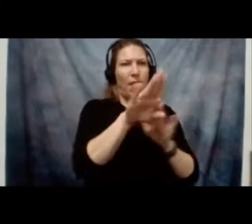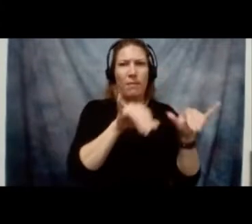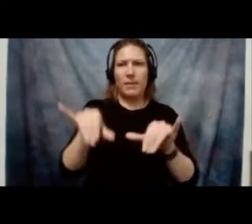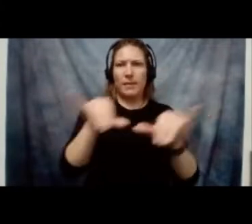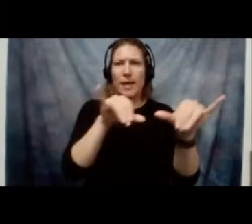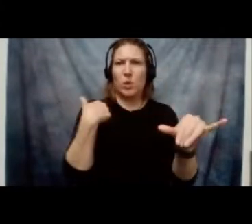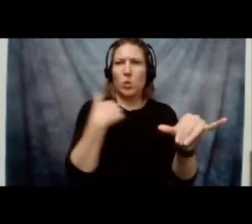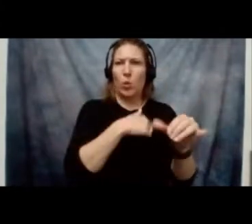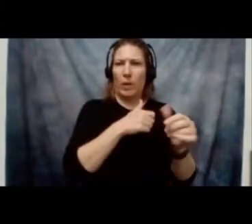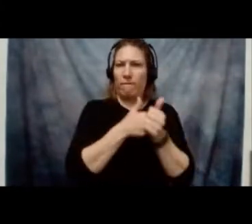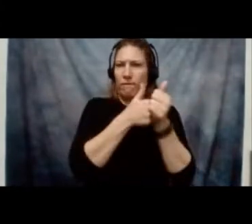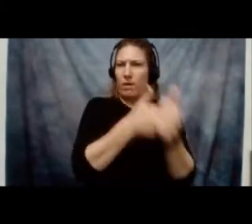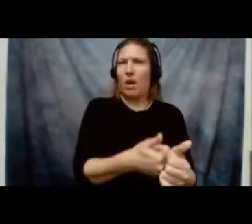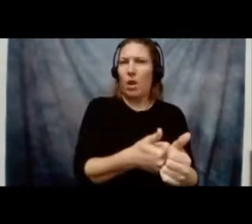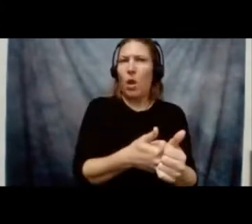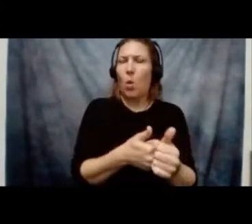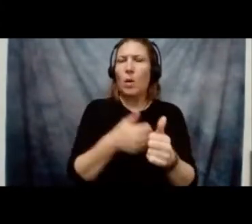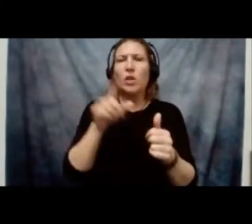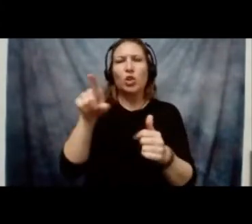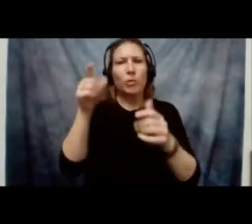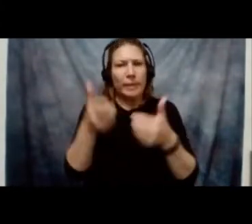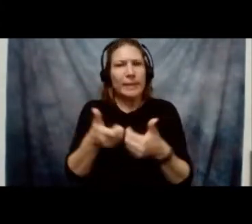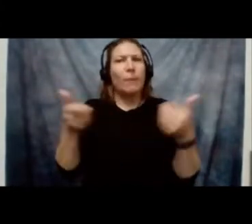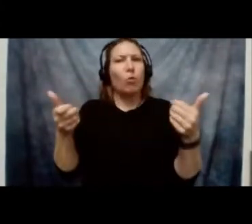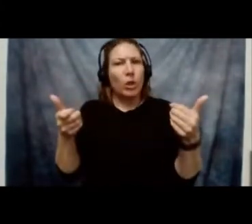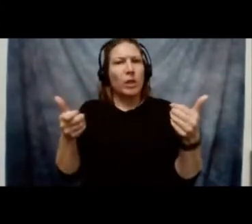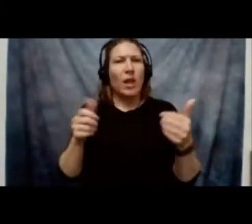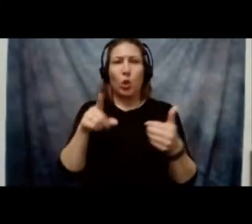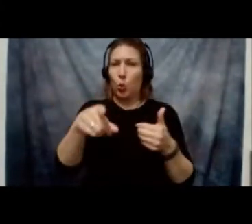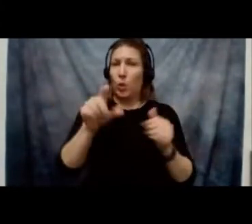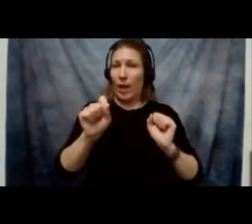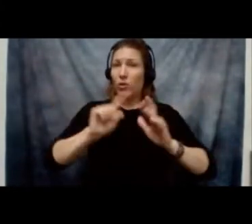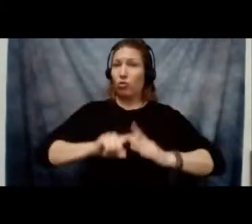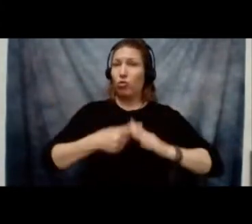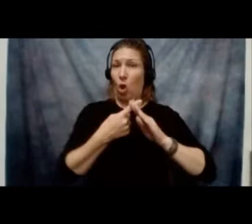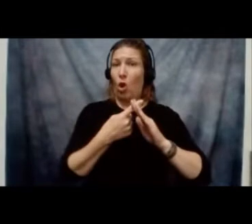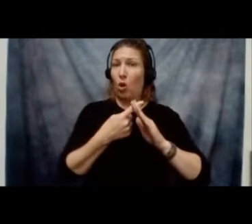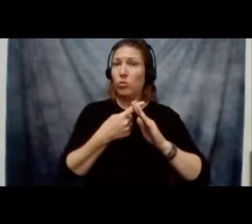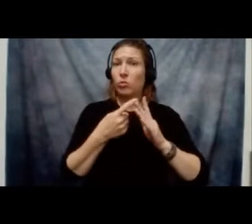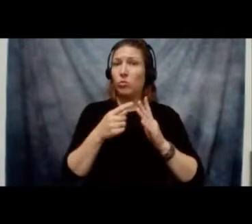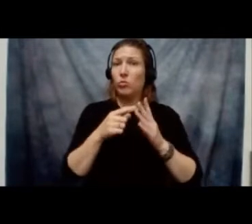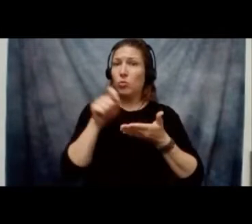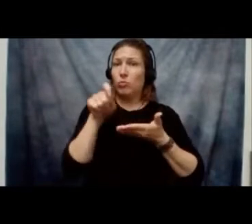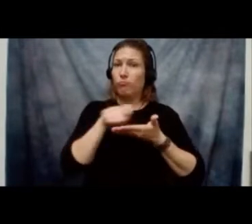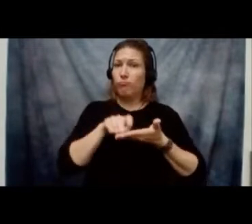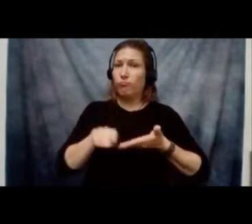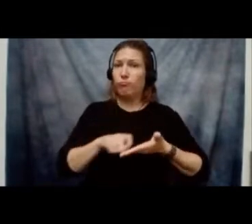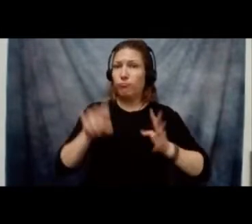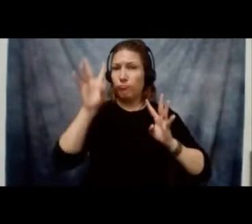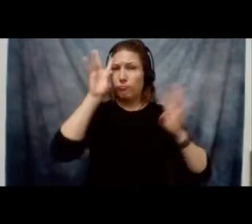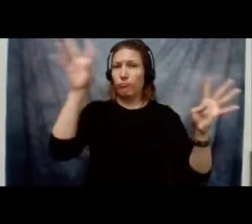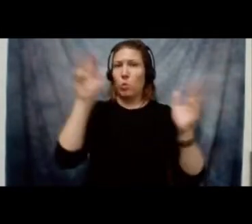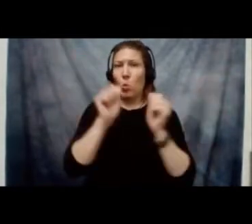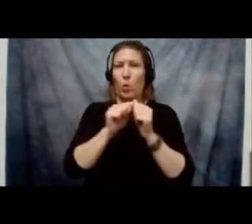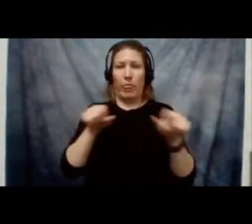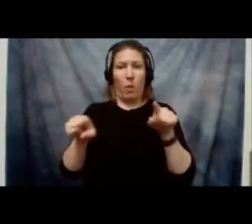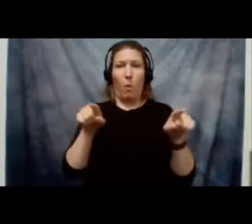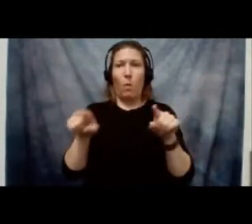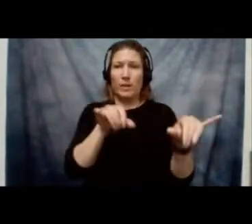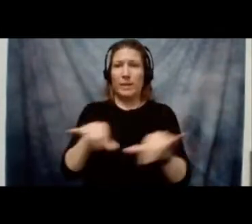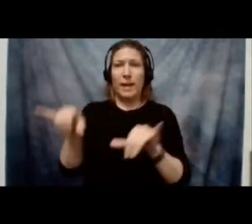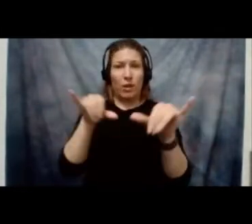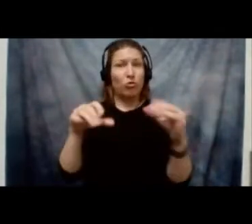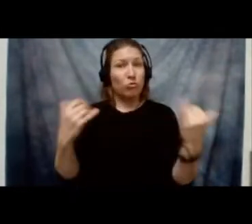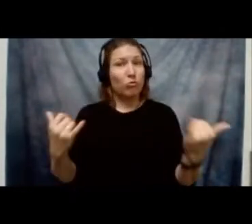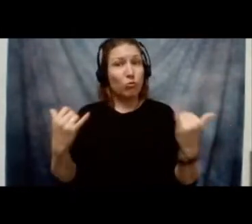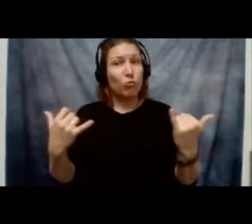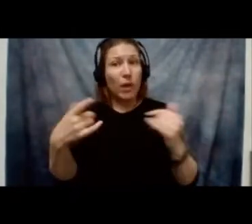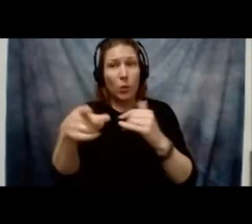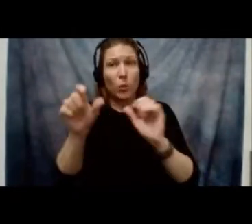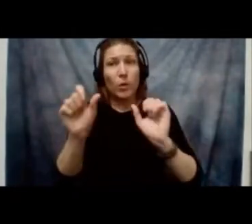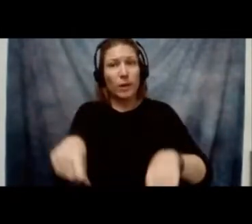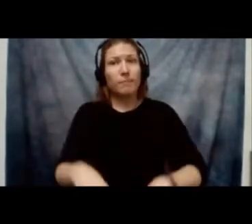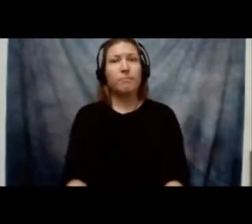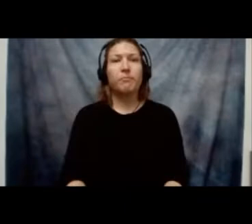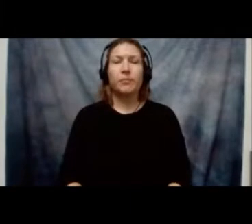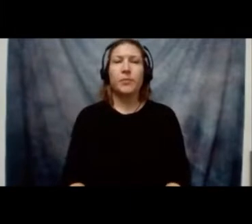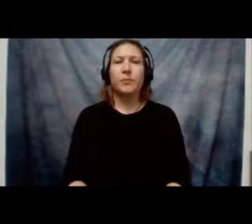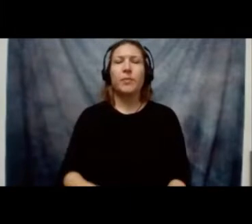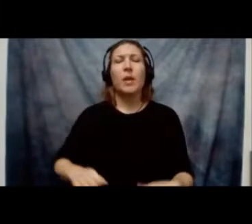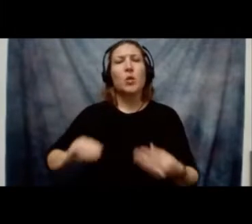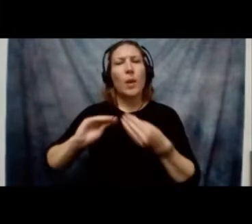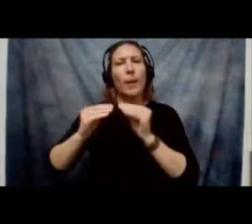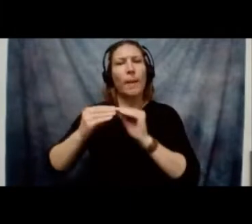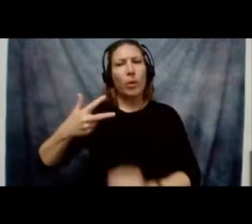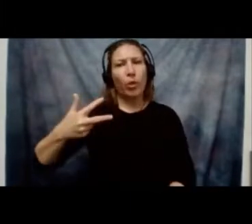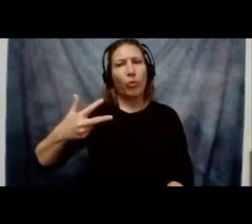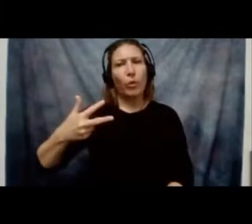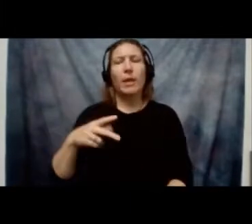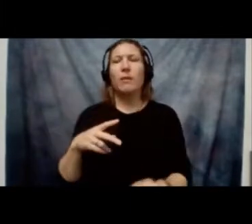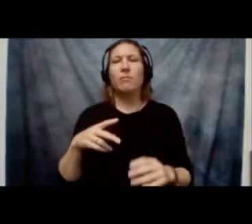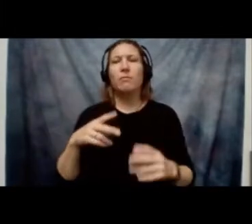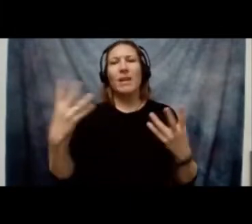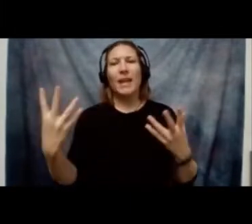today third one is be inclusive um this is super high level um but you can learn